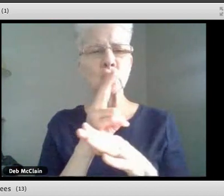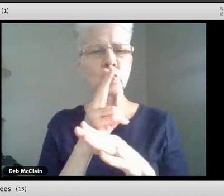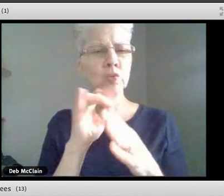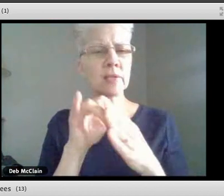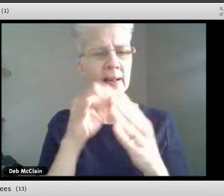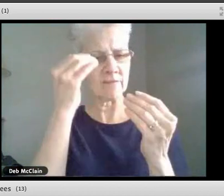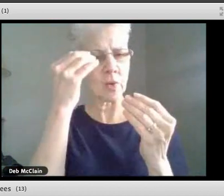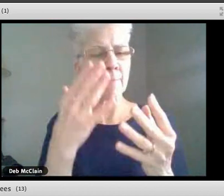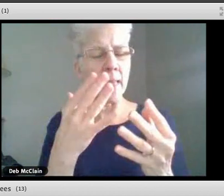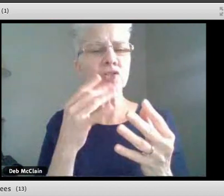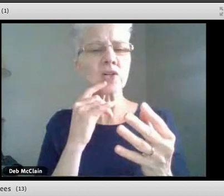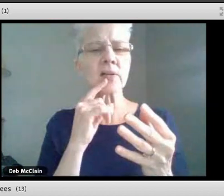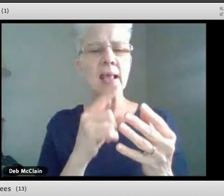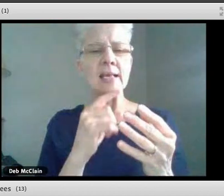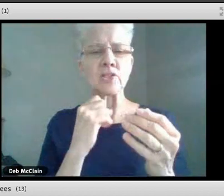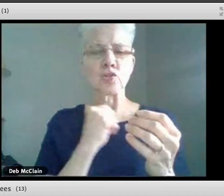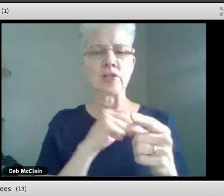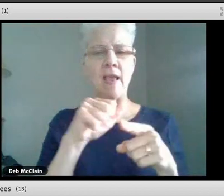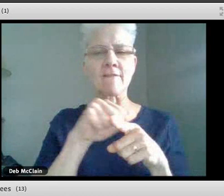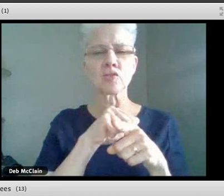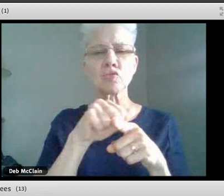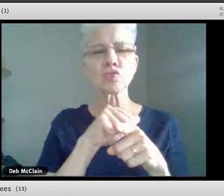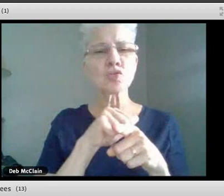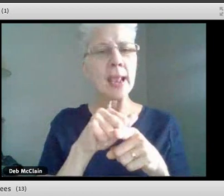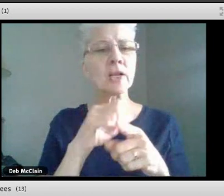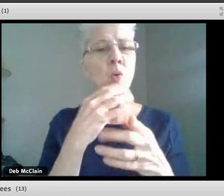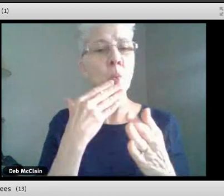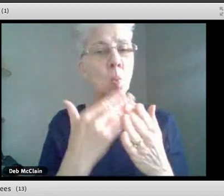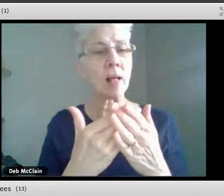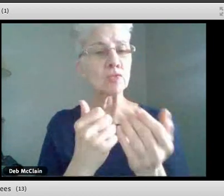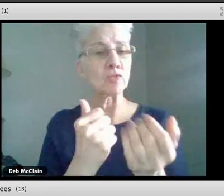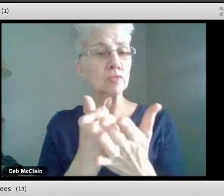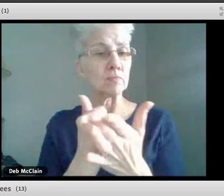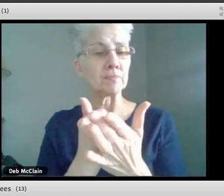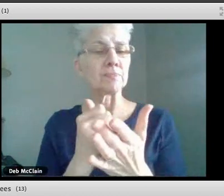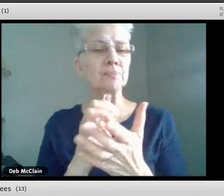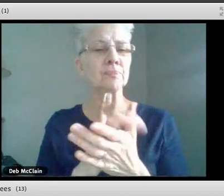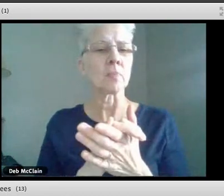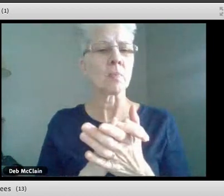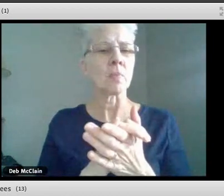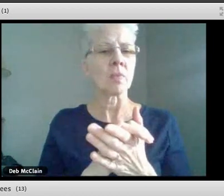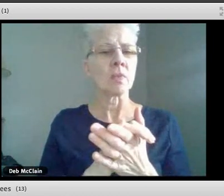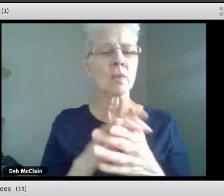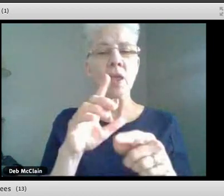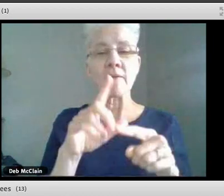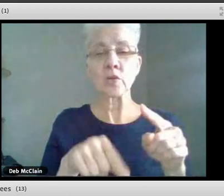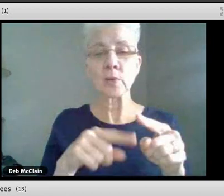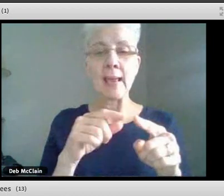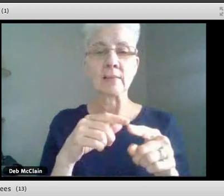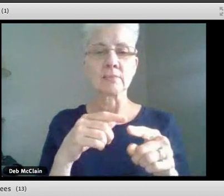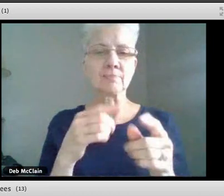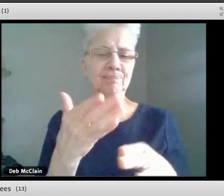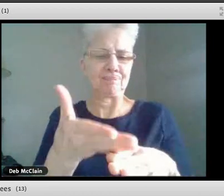Is your staff trained on how to handle... Not handle is not the right word, but enhance the library experience of people with disabilities?